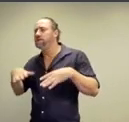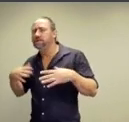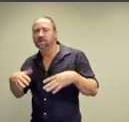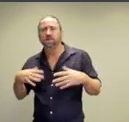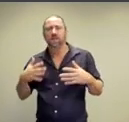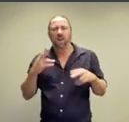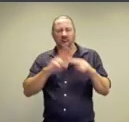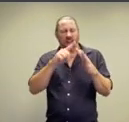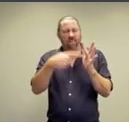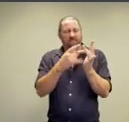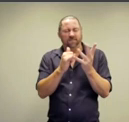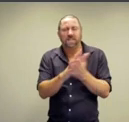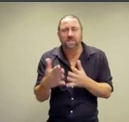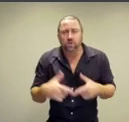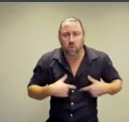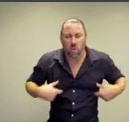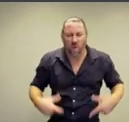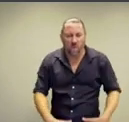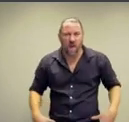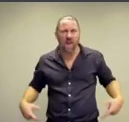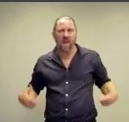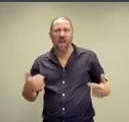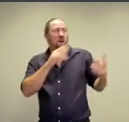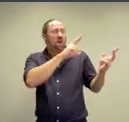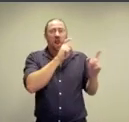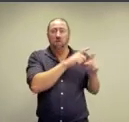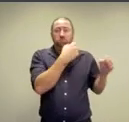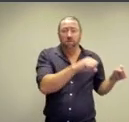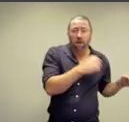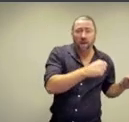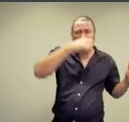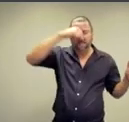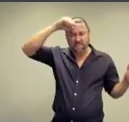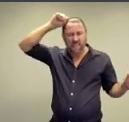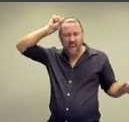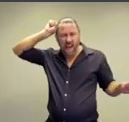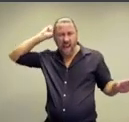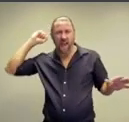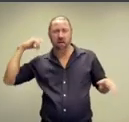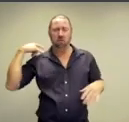subversive fetish wear, they'd scavenge from other style tribes like bikers, skinheads,